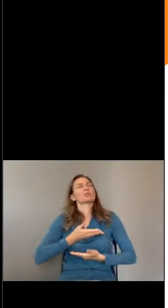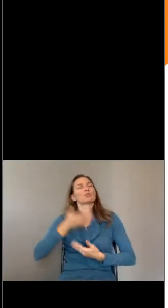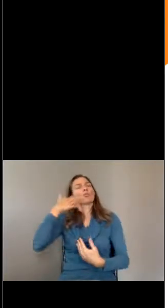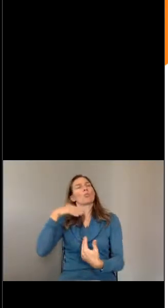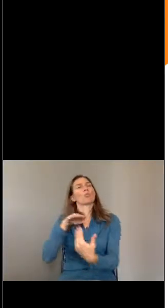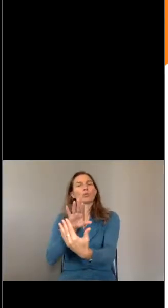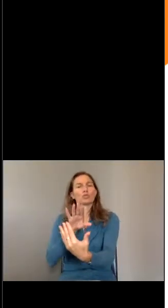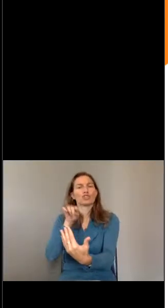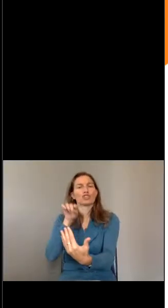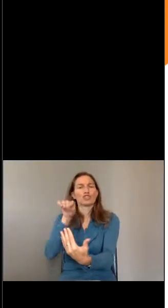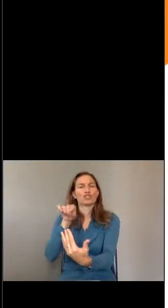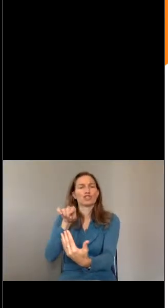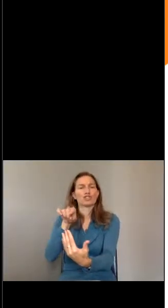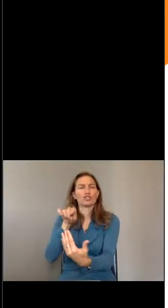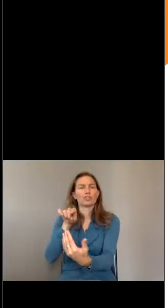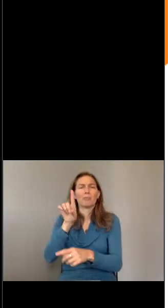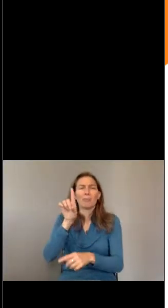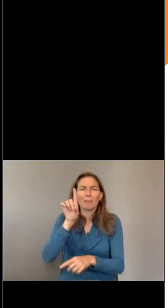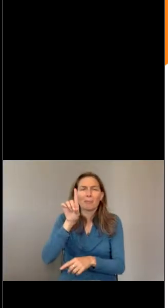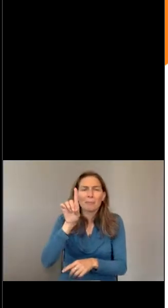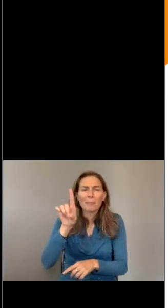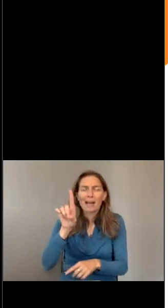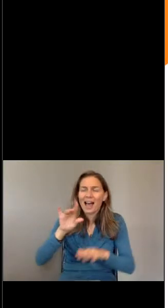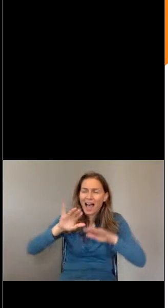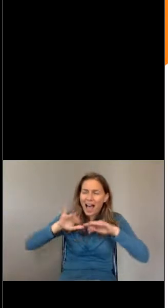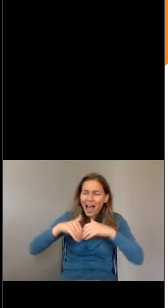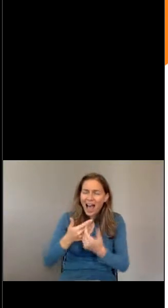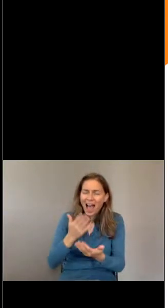meaning that the implementation of disabilities